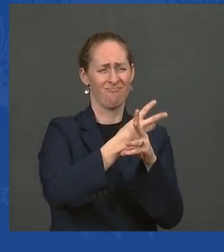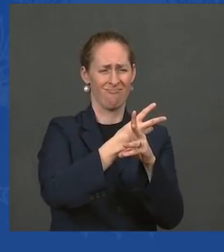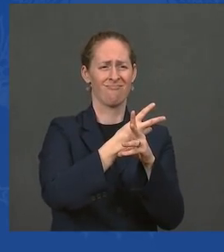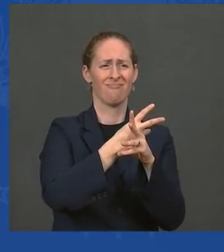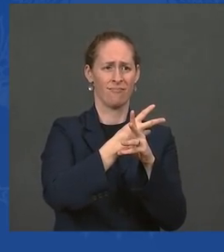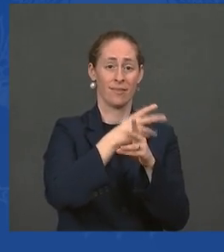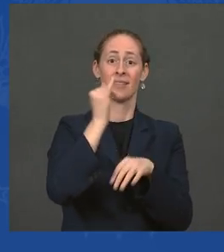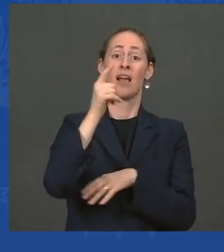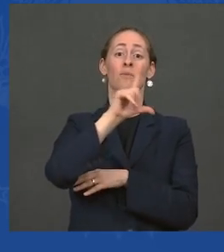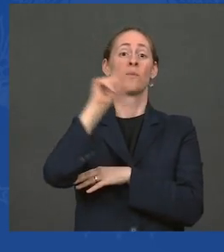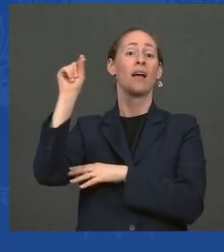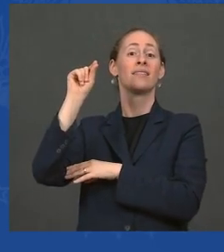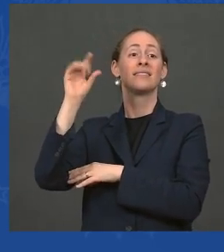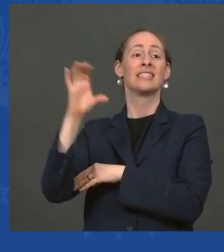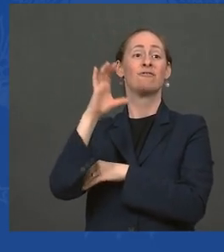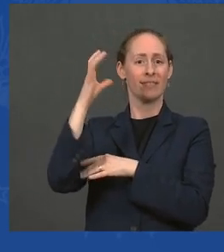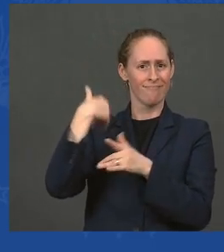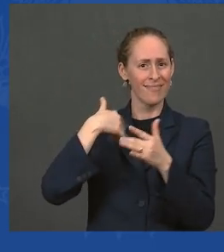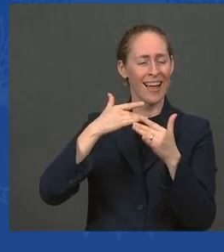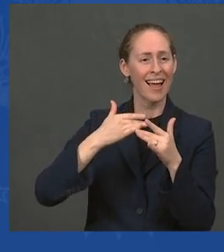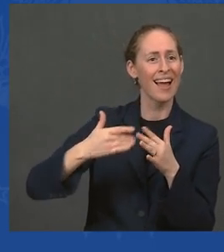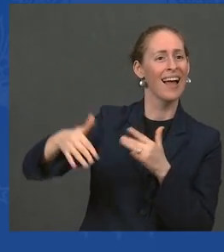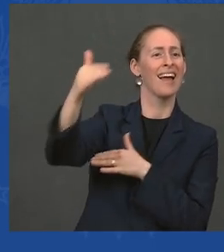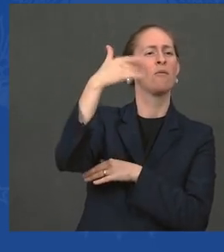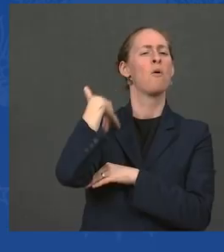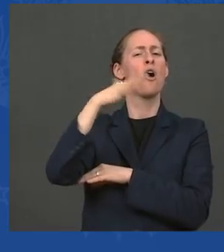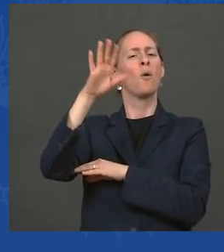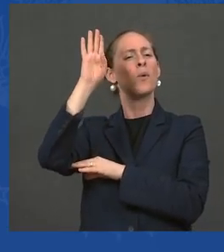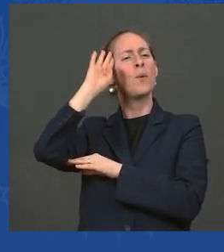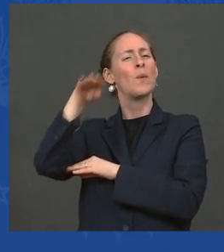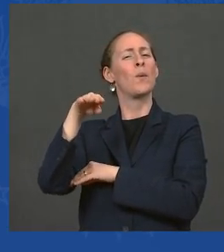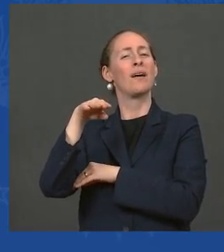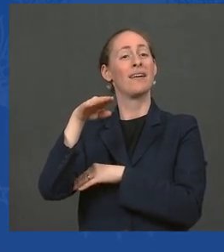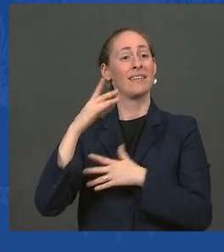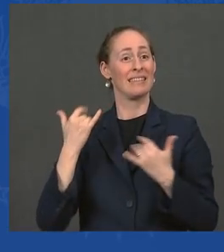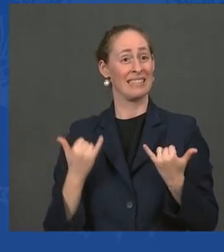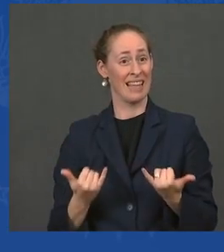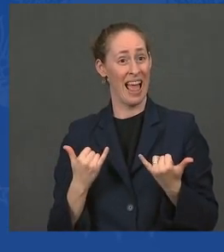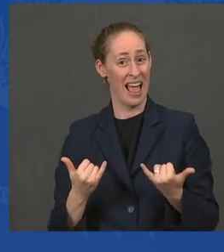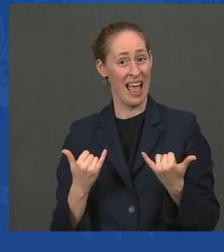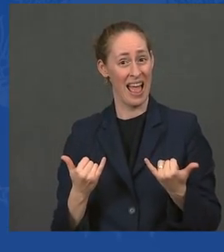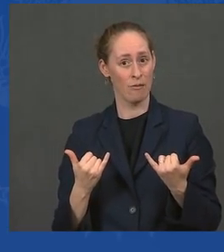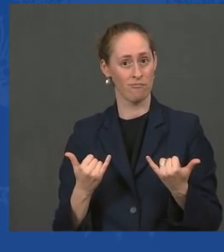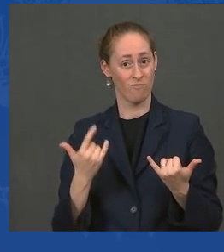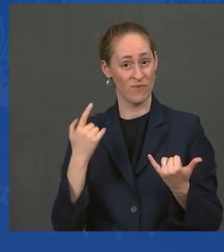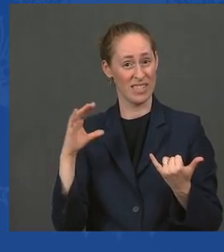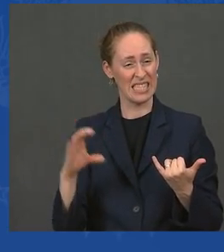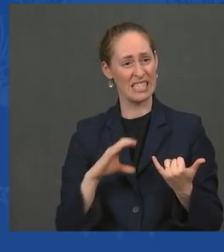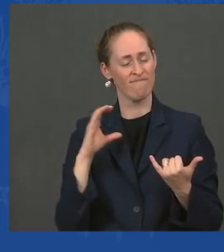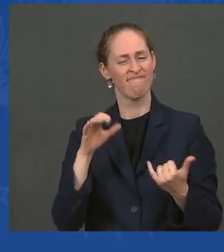But as I said earlier, we know those 12 years is not enough any longer to compete in the 21st century. Study after study shows